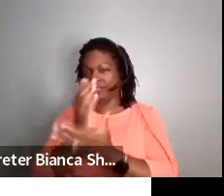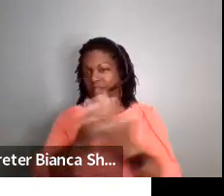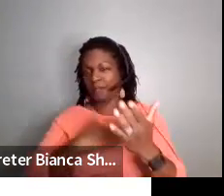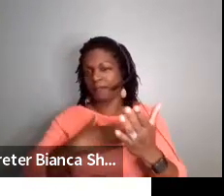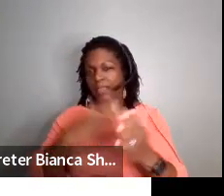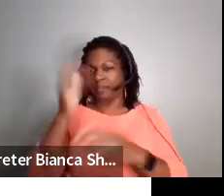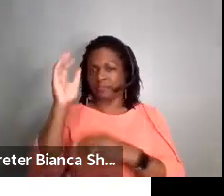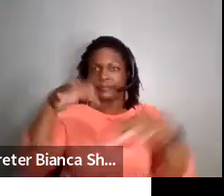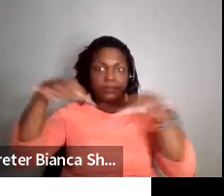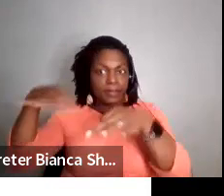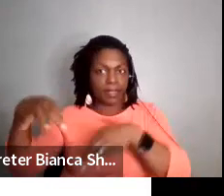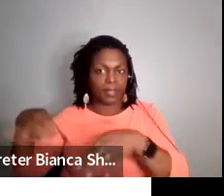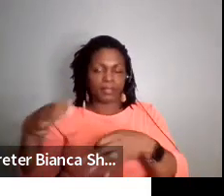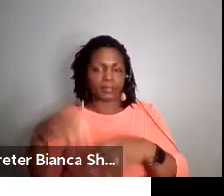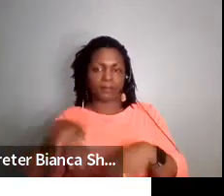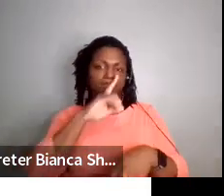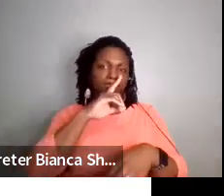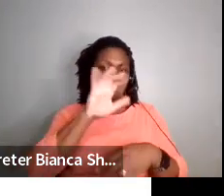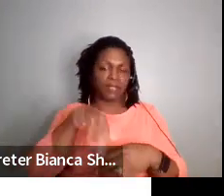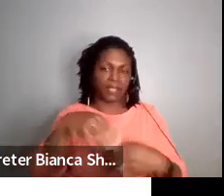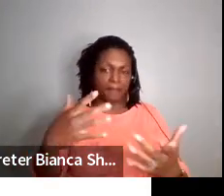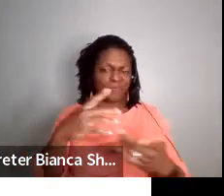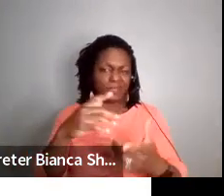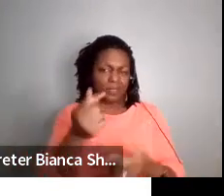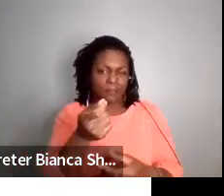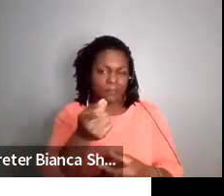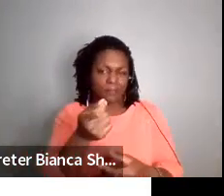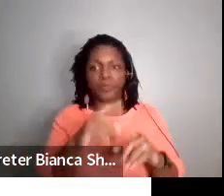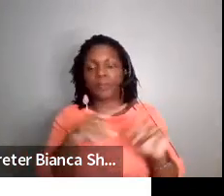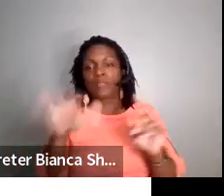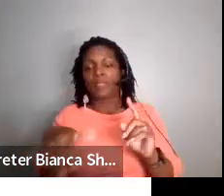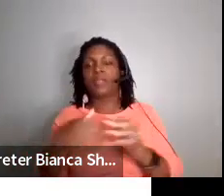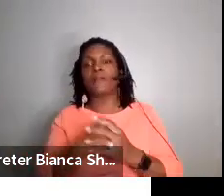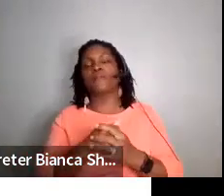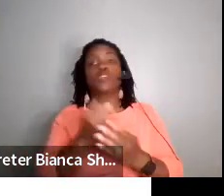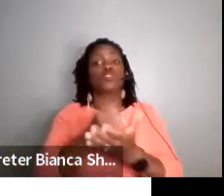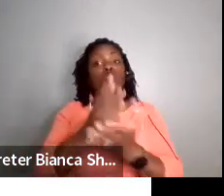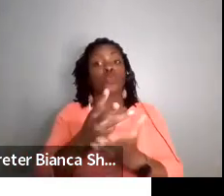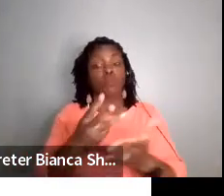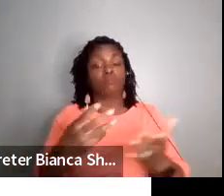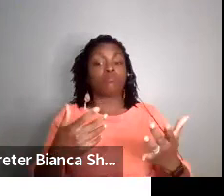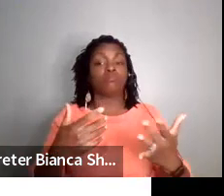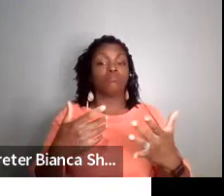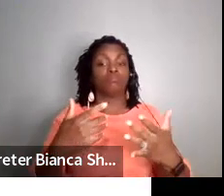Interestingly, it was on social work, you know, helping to this understand what social workers.